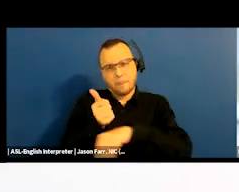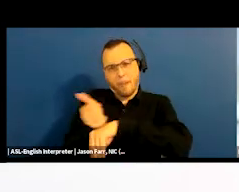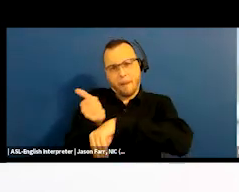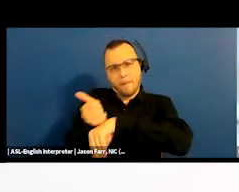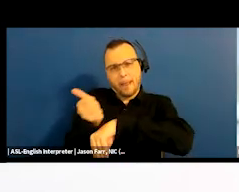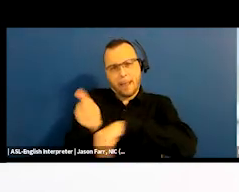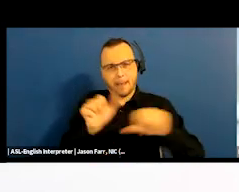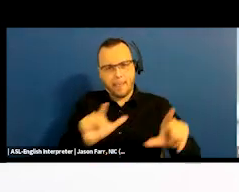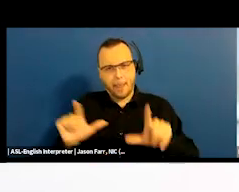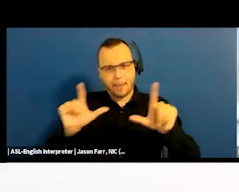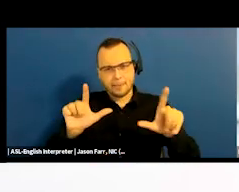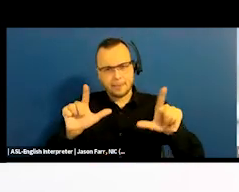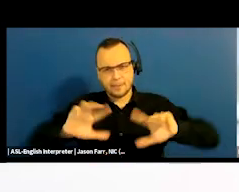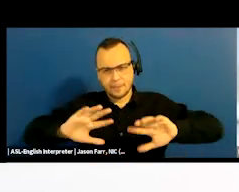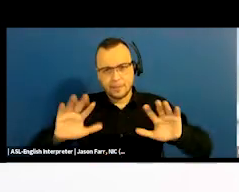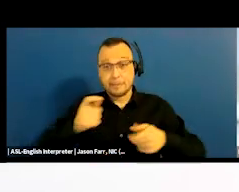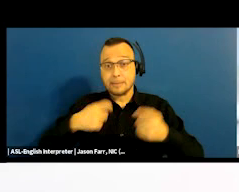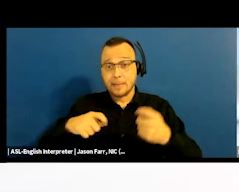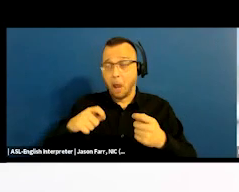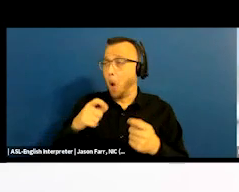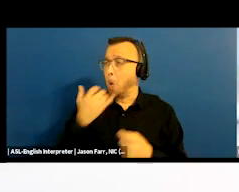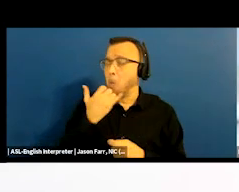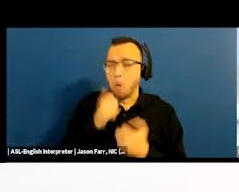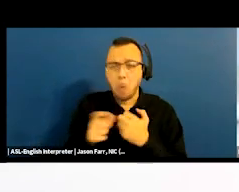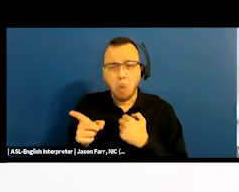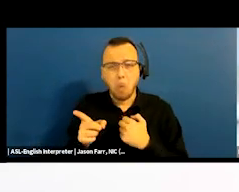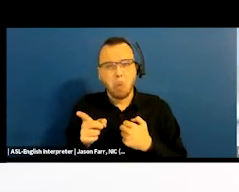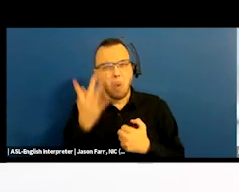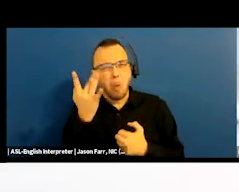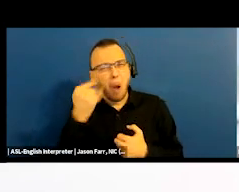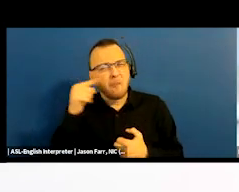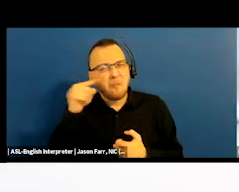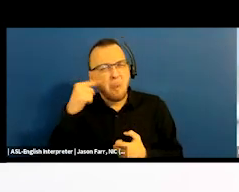And this drive a new set of practices. So with trauma-informed care,